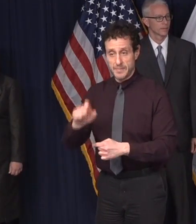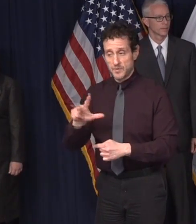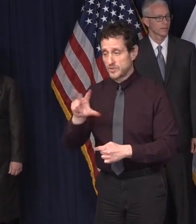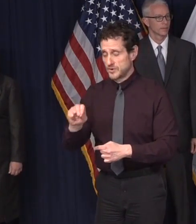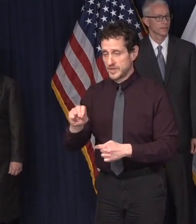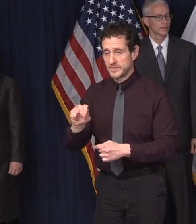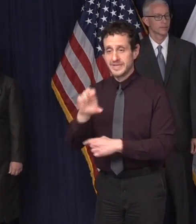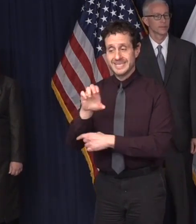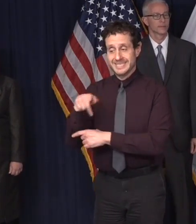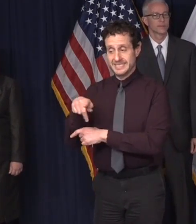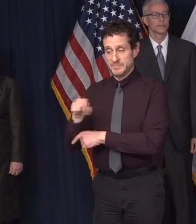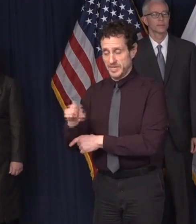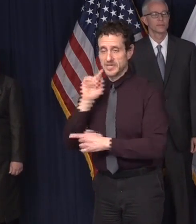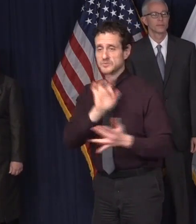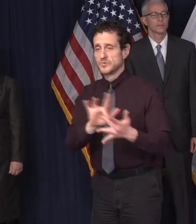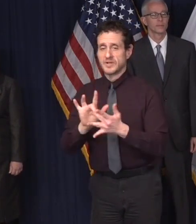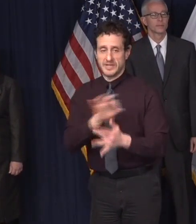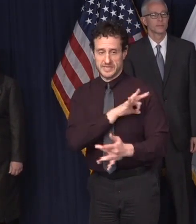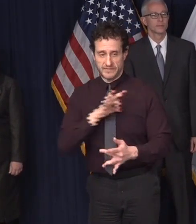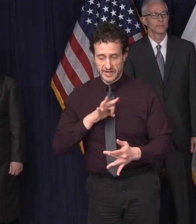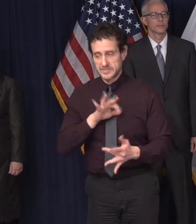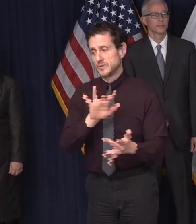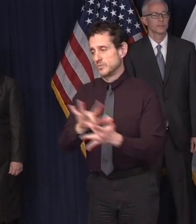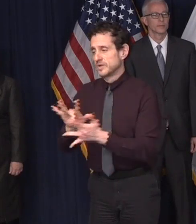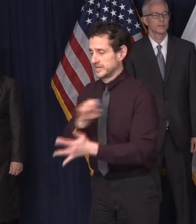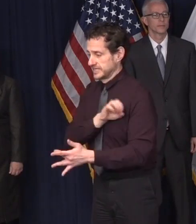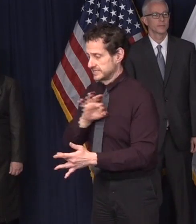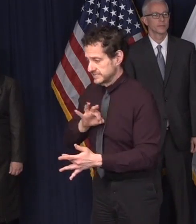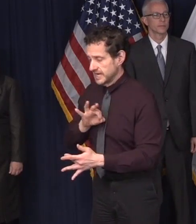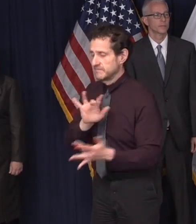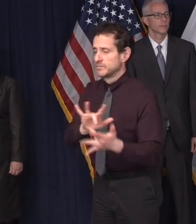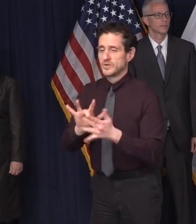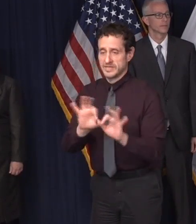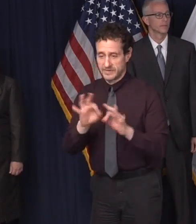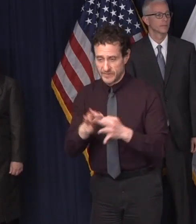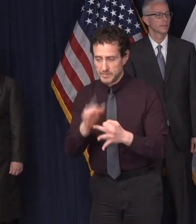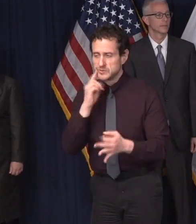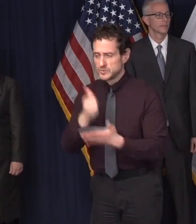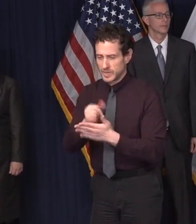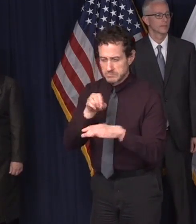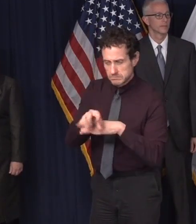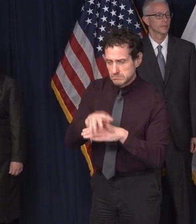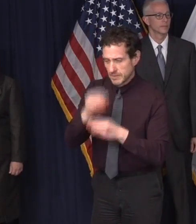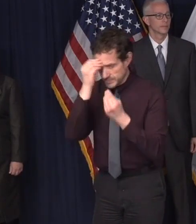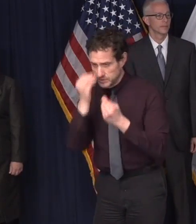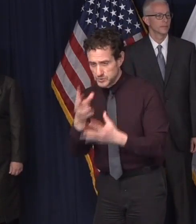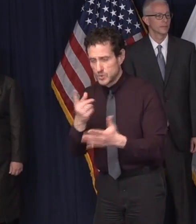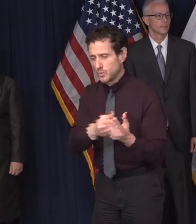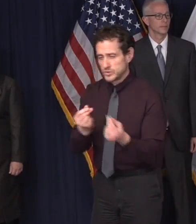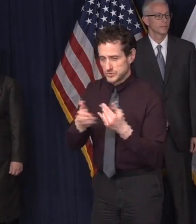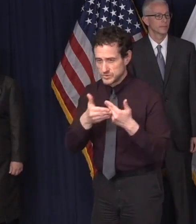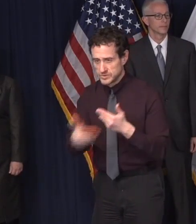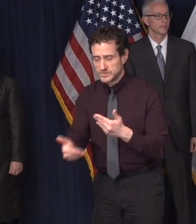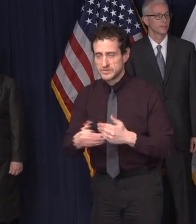OBVIOUSLY, CONSISTENT WITH THE SUSPENSION, CPS SCHOOLS UPON REMAIN CLOSED THROUGH APRIL 30TH.